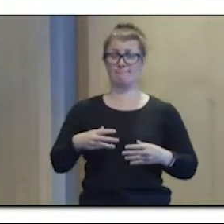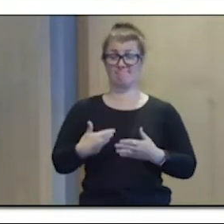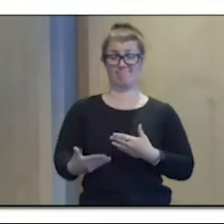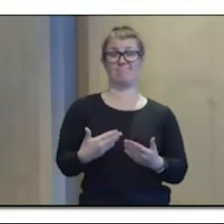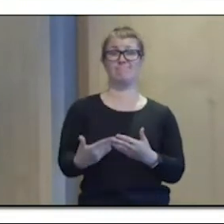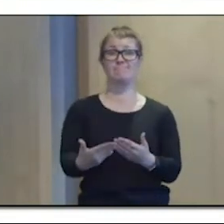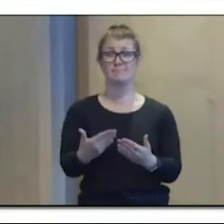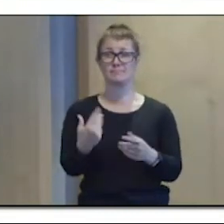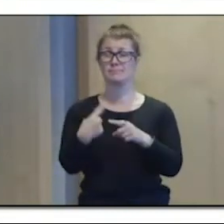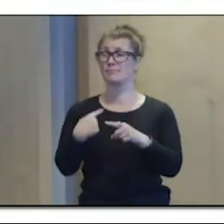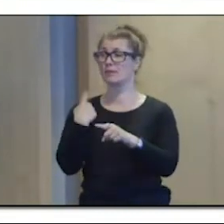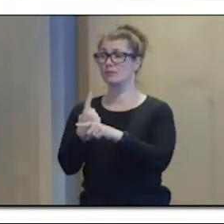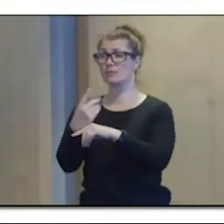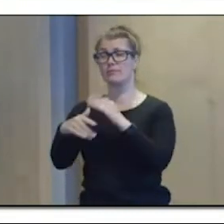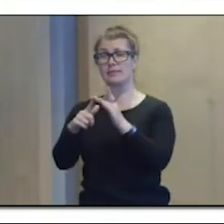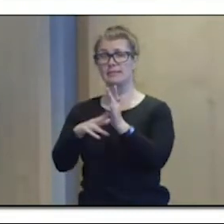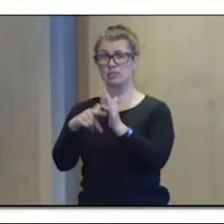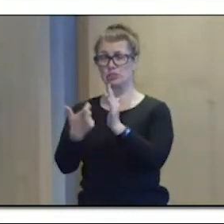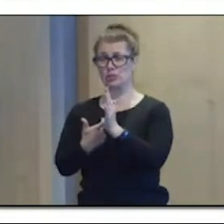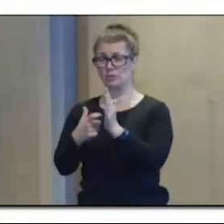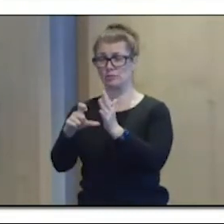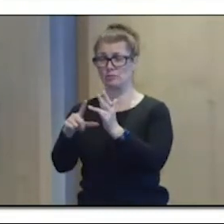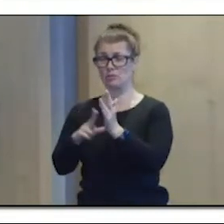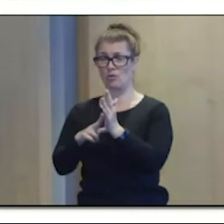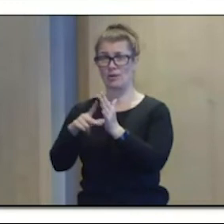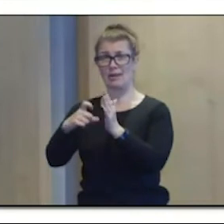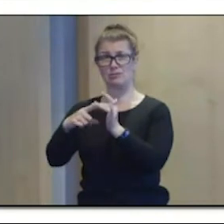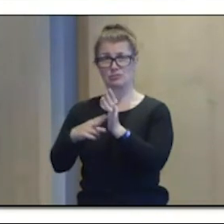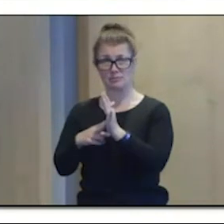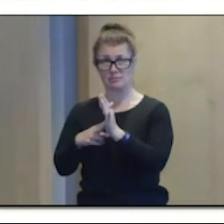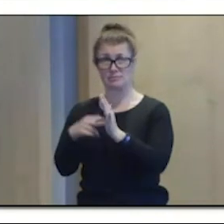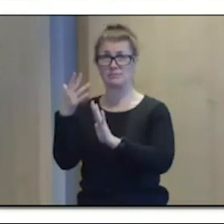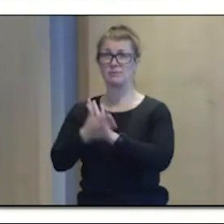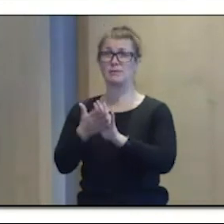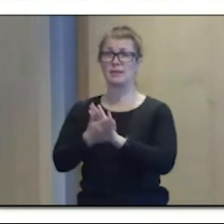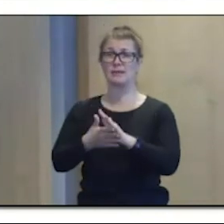interconnection which is largely a connector, a transmission line that goes over a boundary